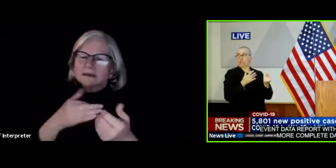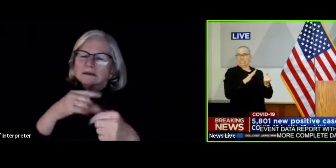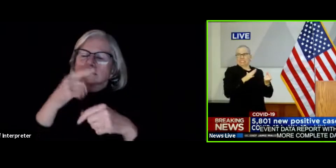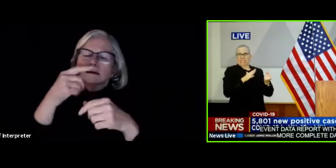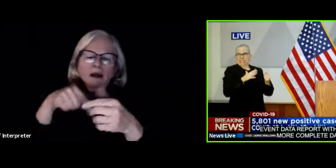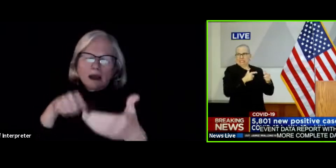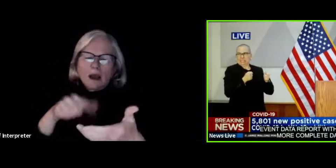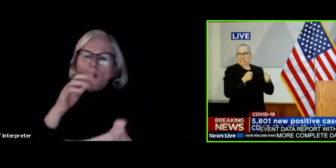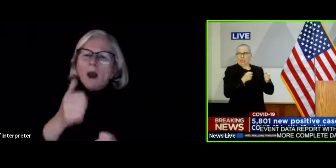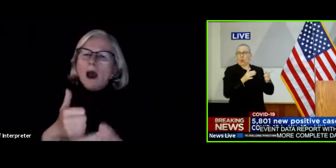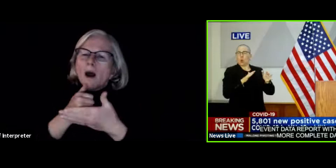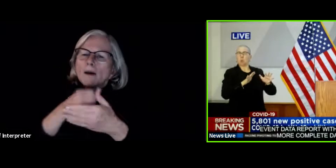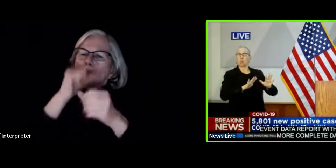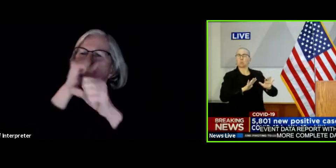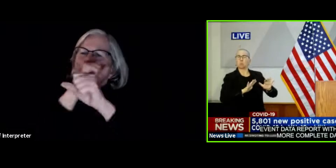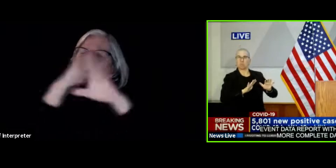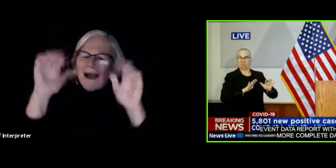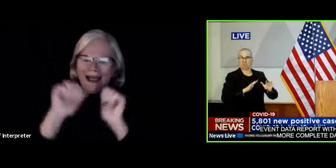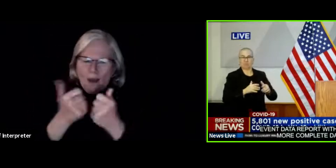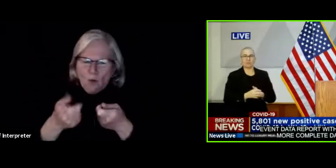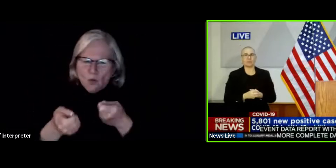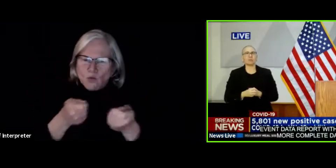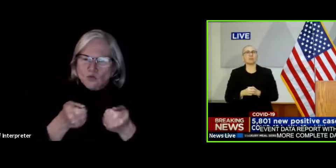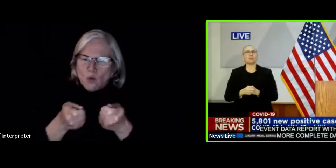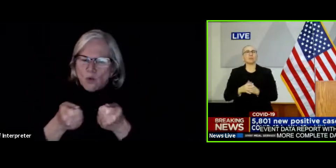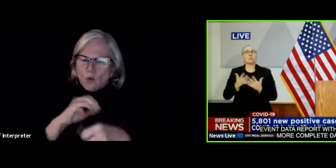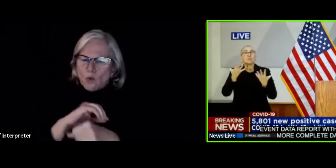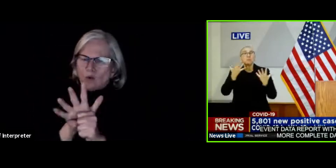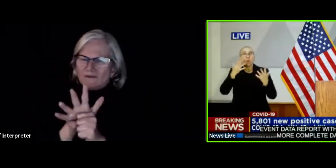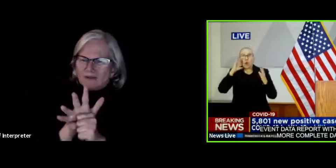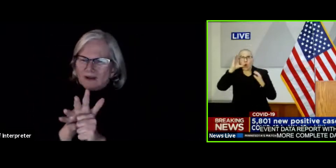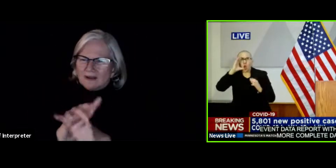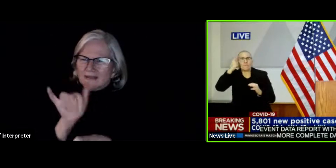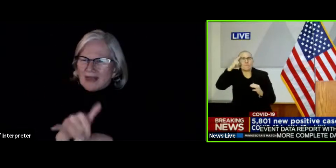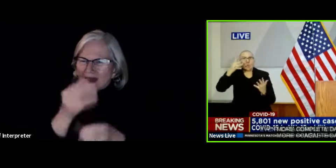AND AGAIN, WHILE WE'RE CERTAINLY LOOKING FORAYS OF LIGHT FROM REASON DAYS AND MANY FOLKS HAVE